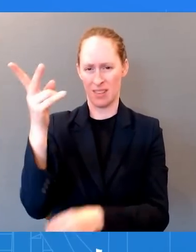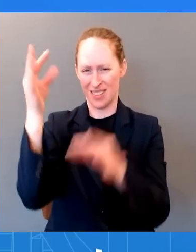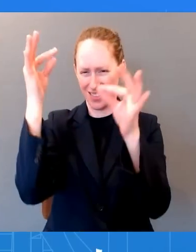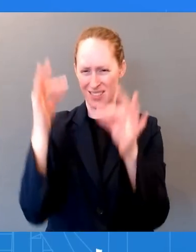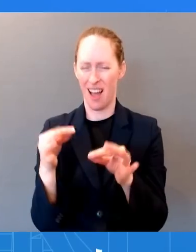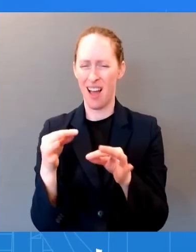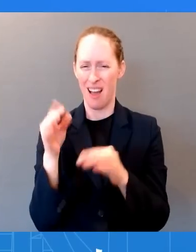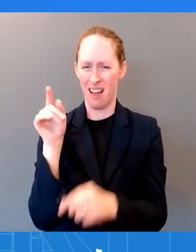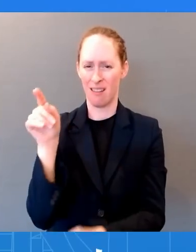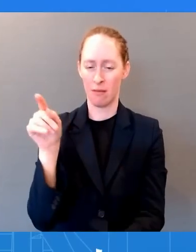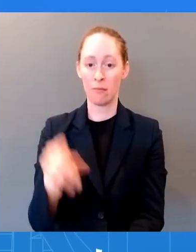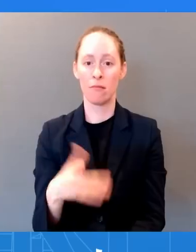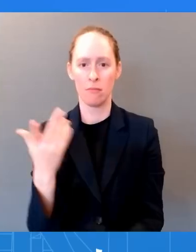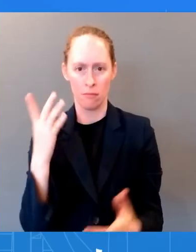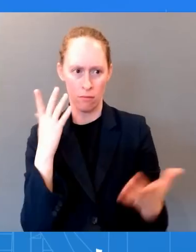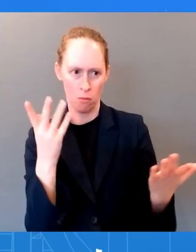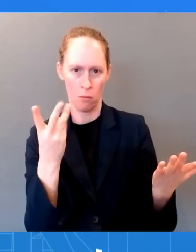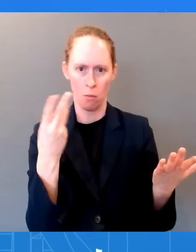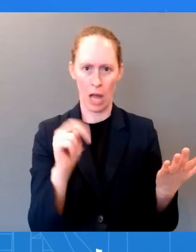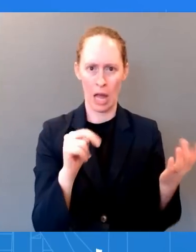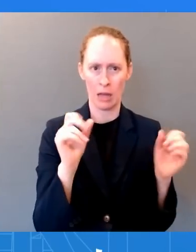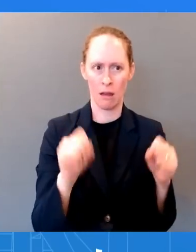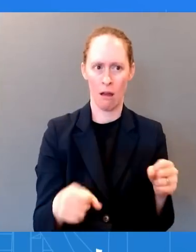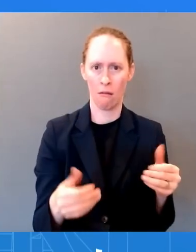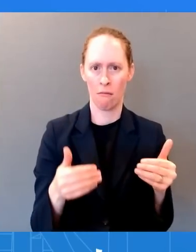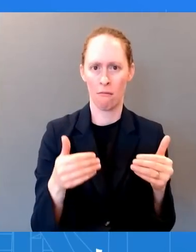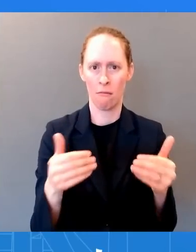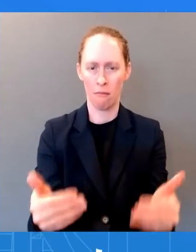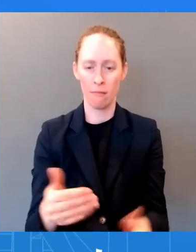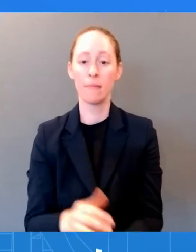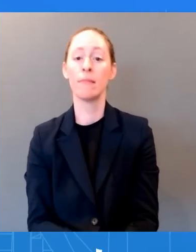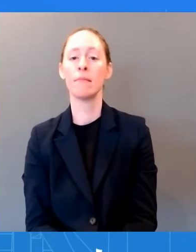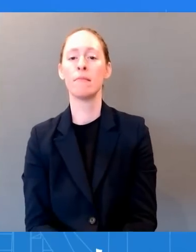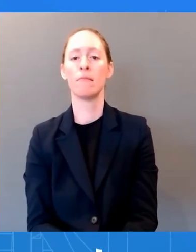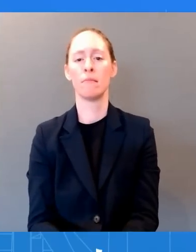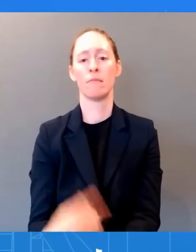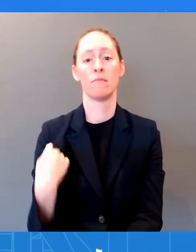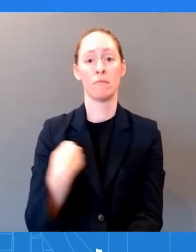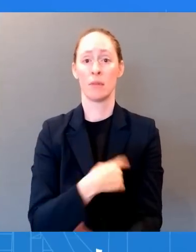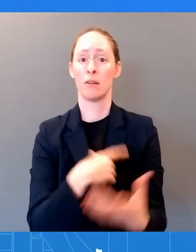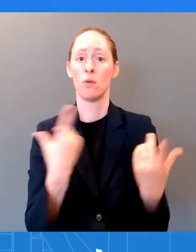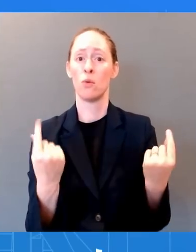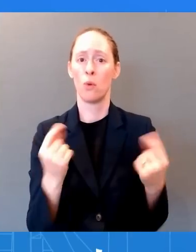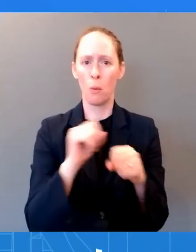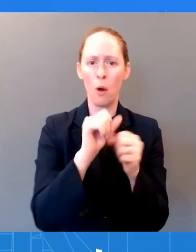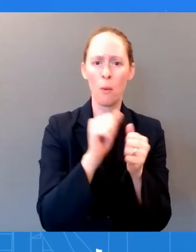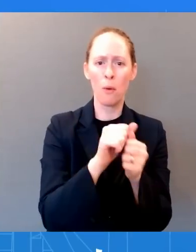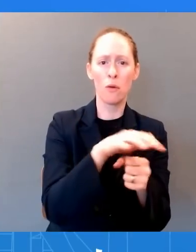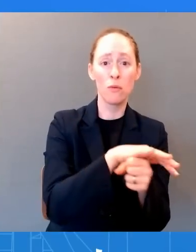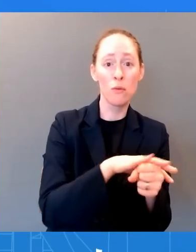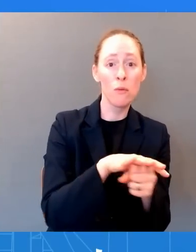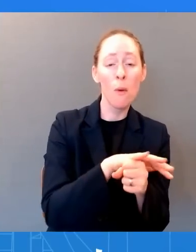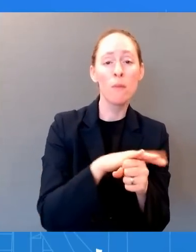the administration has been working with state and local health departments and other partners to prepare operationally for all scenarios.